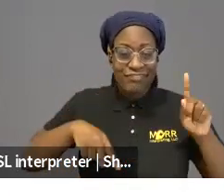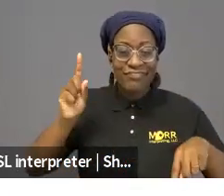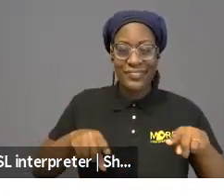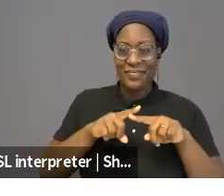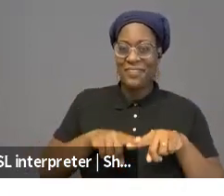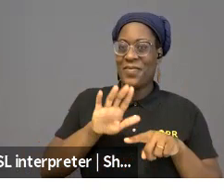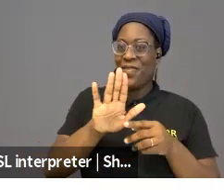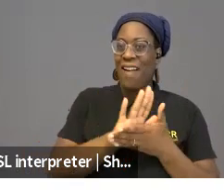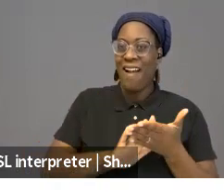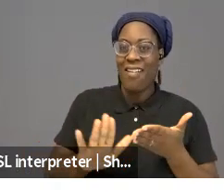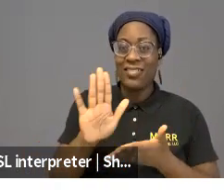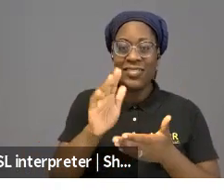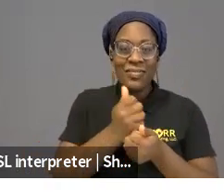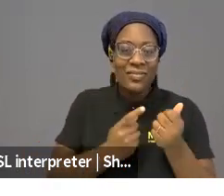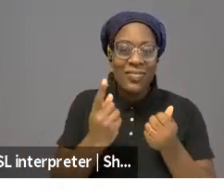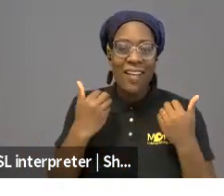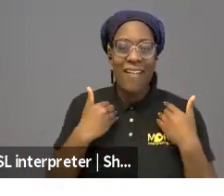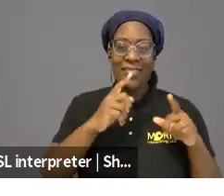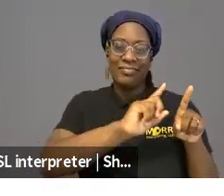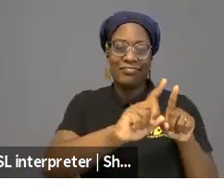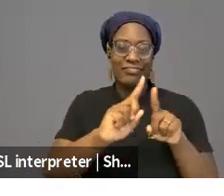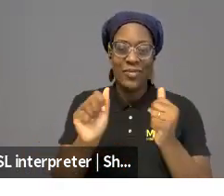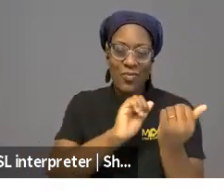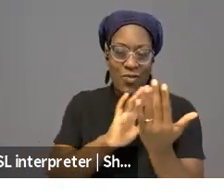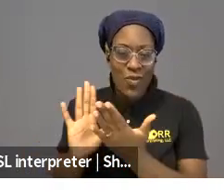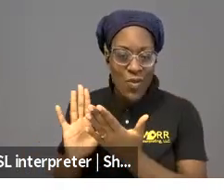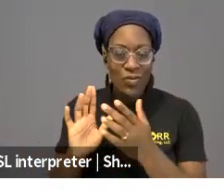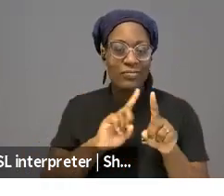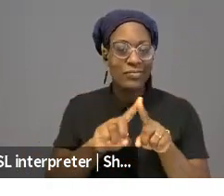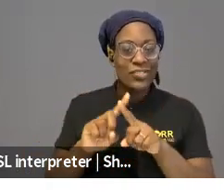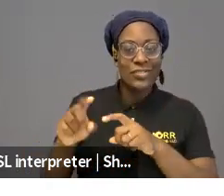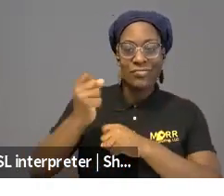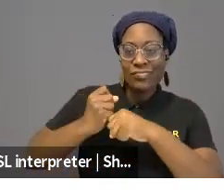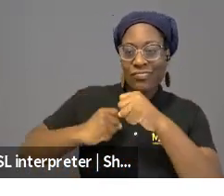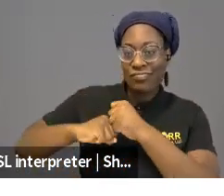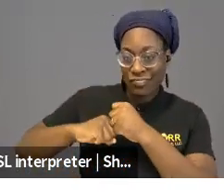we all work within a larger institution, and so collaboration with other administrators at our